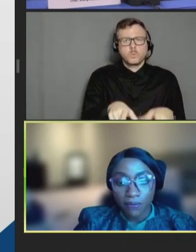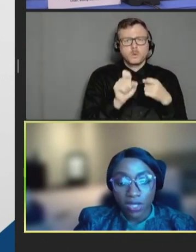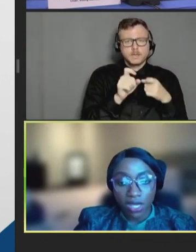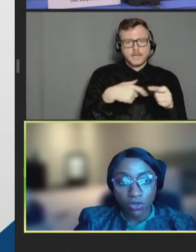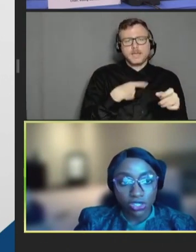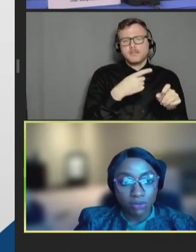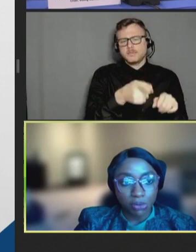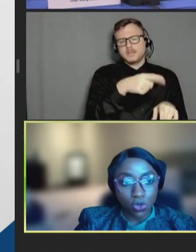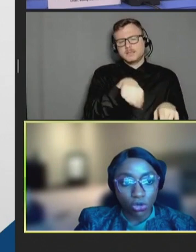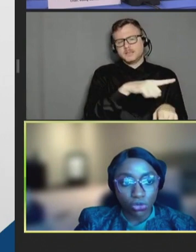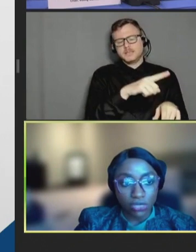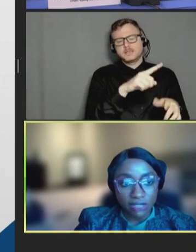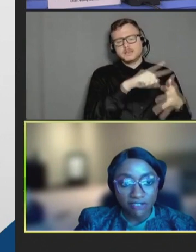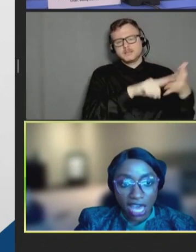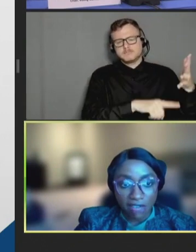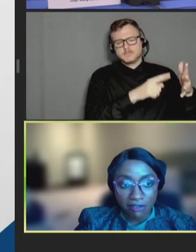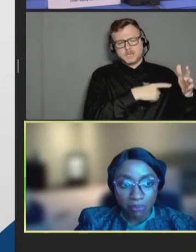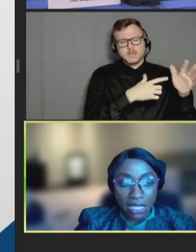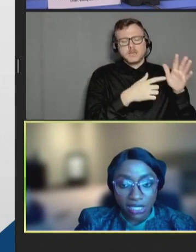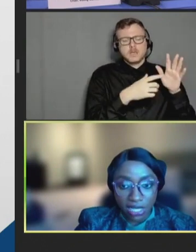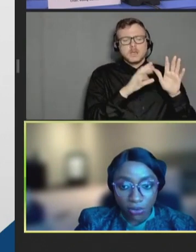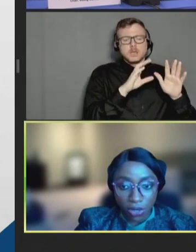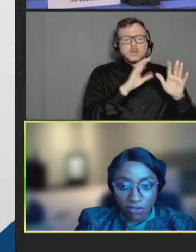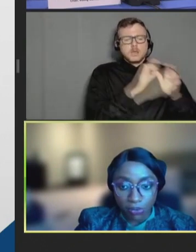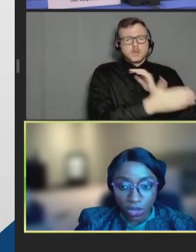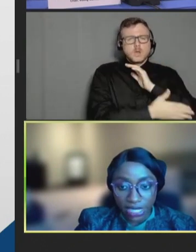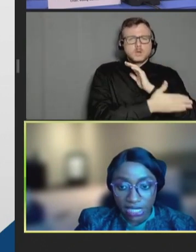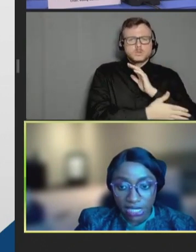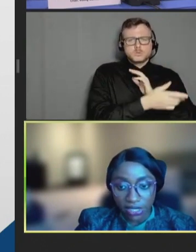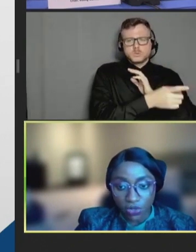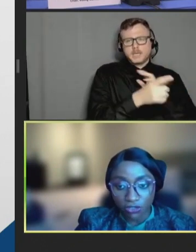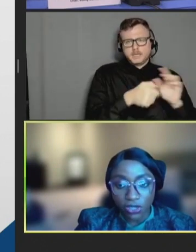And I'll just maybe talk through these five pillars that I've spotlighted here. So,